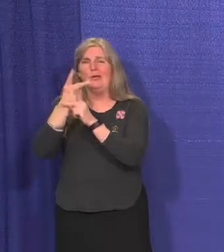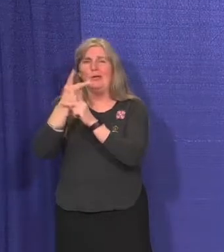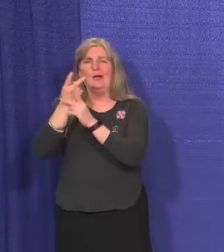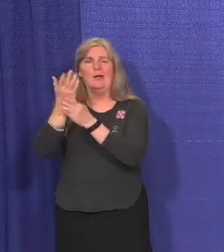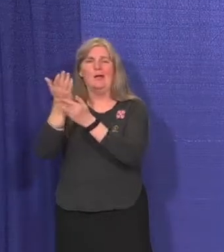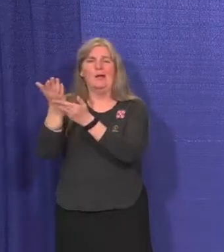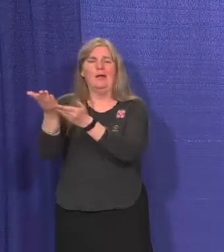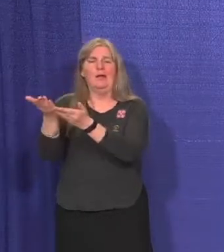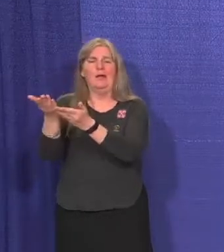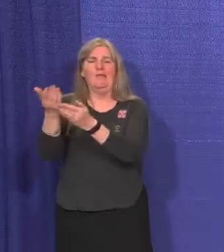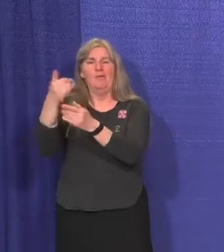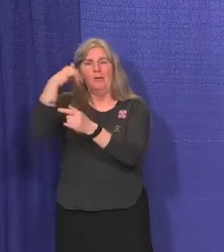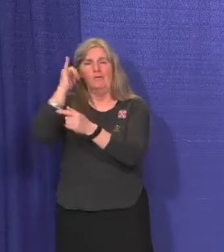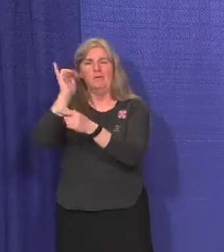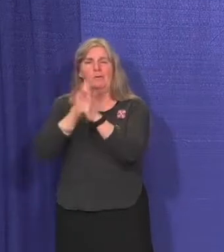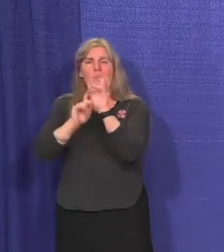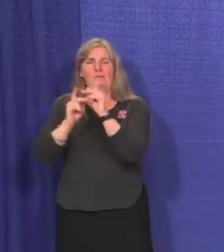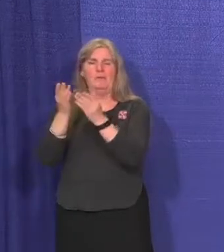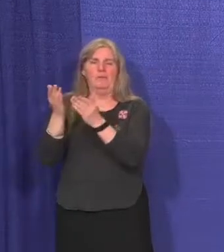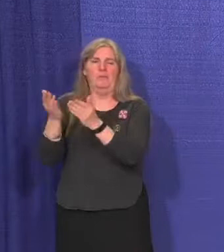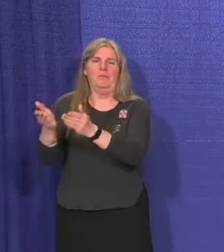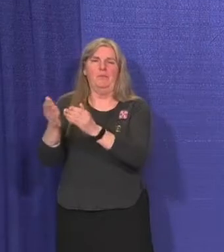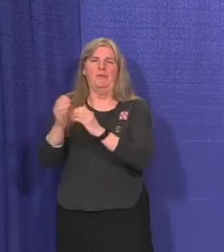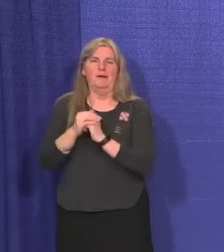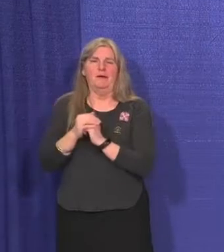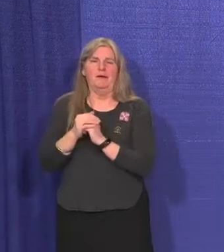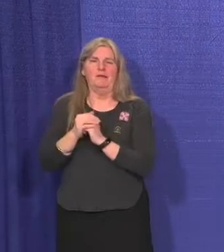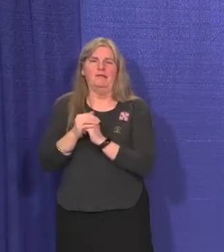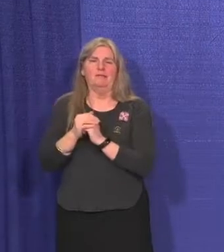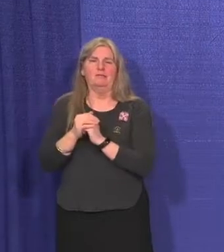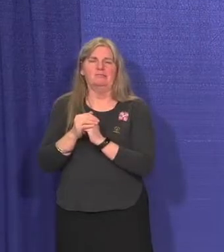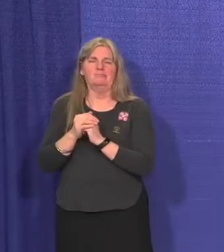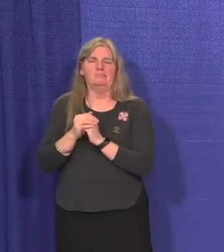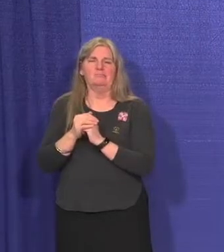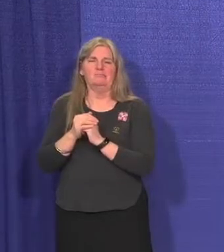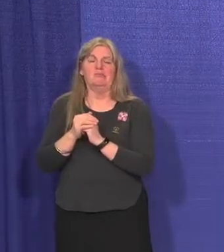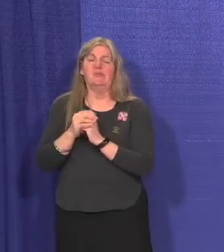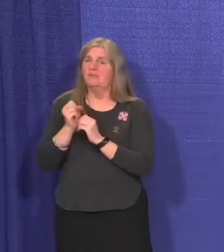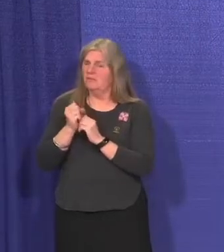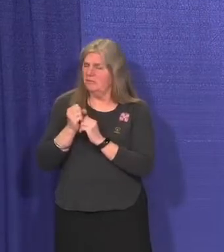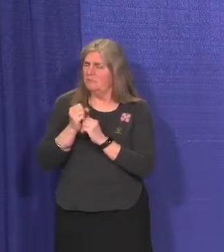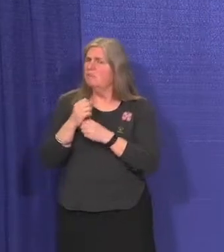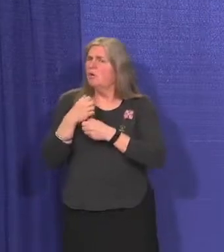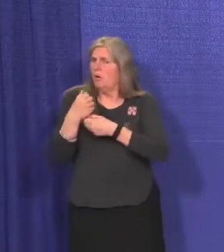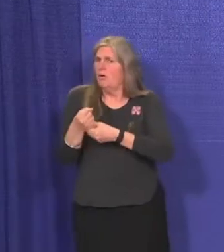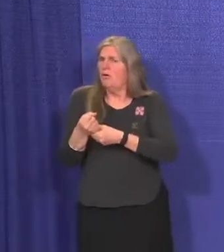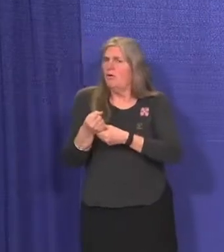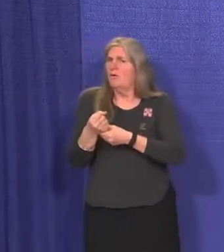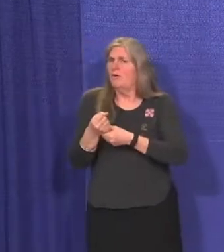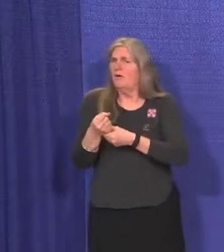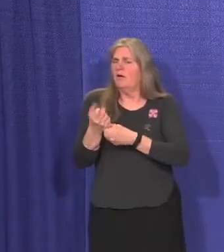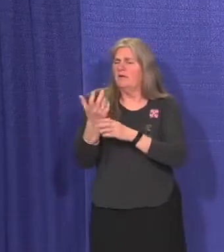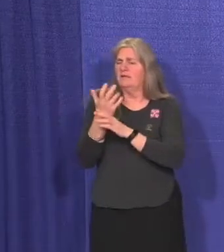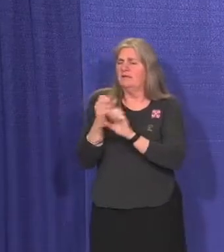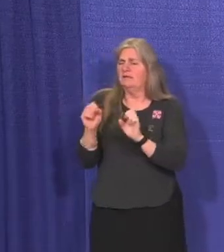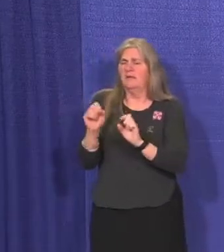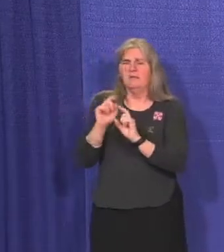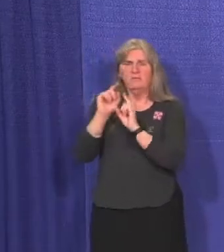specialized care and tertiary care and most of the outcomes are very good.